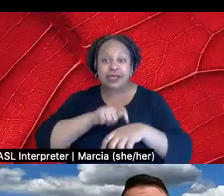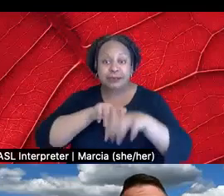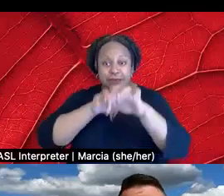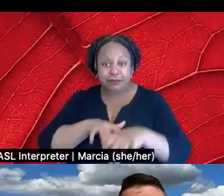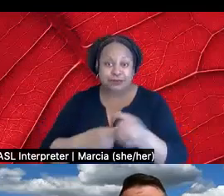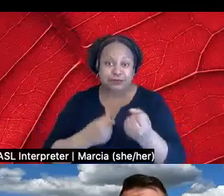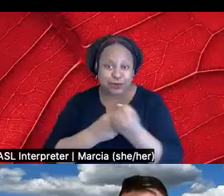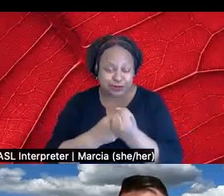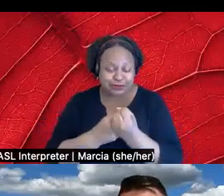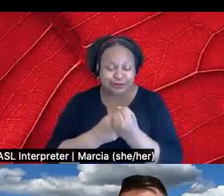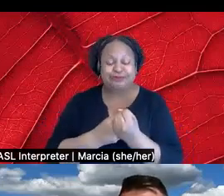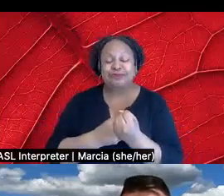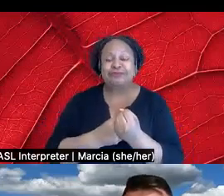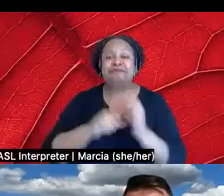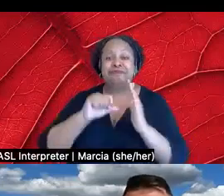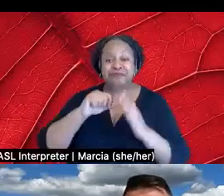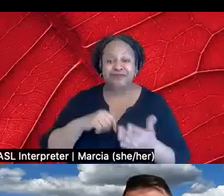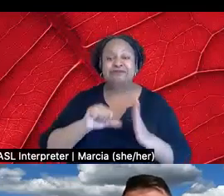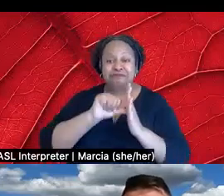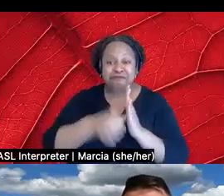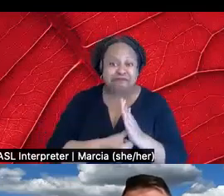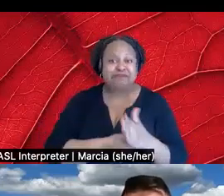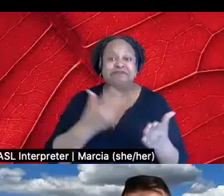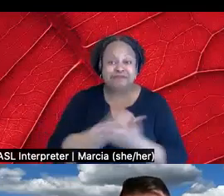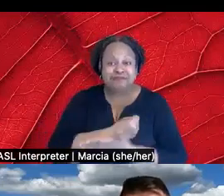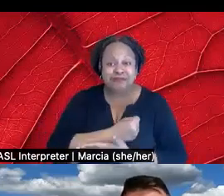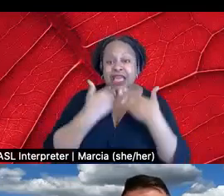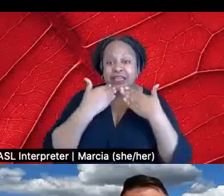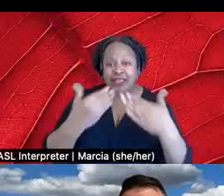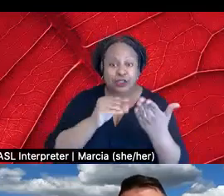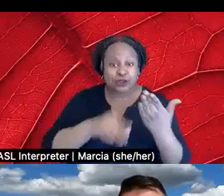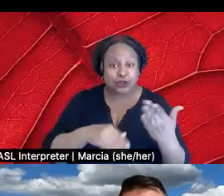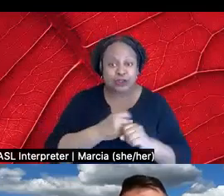I want to thank the students whose voice we tried to ensure are heard in our front and